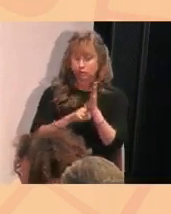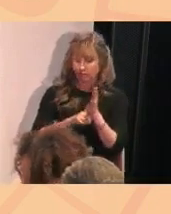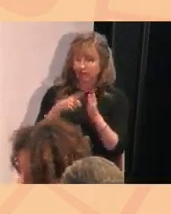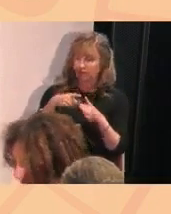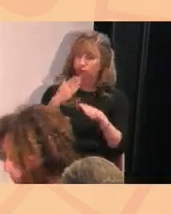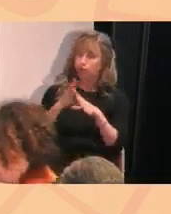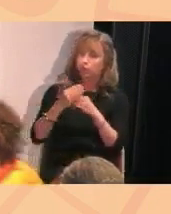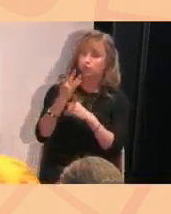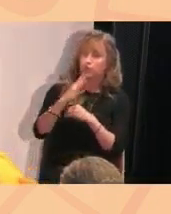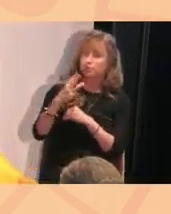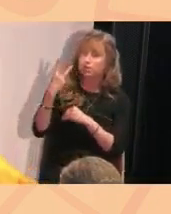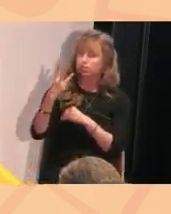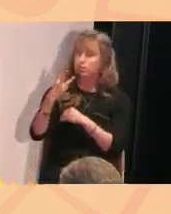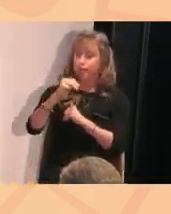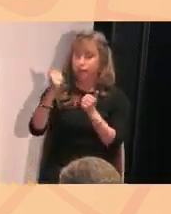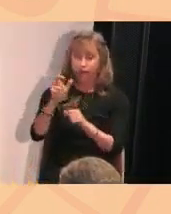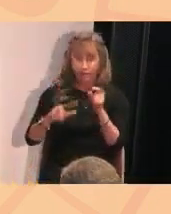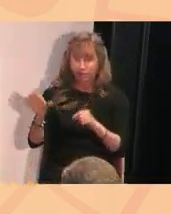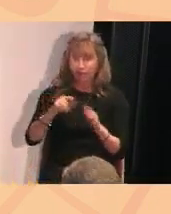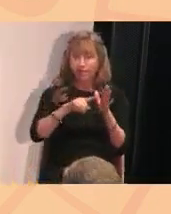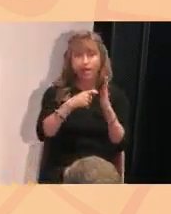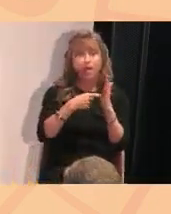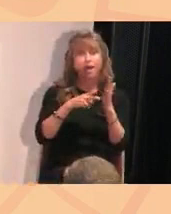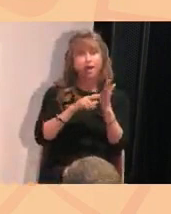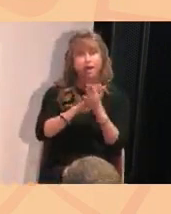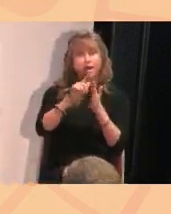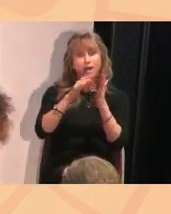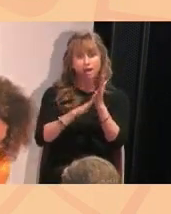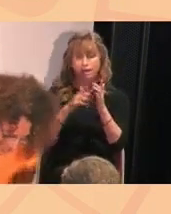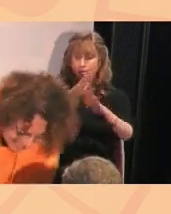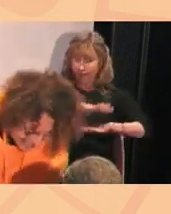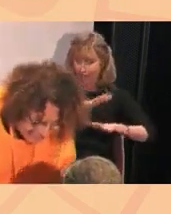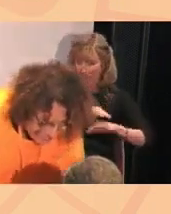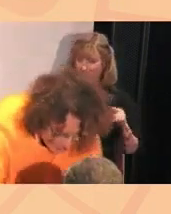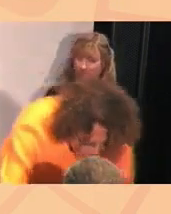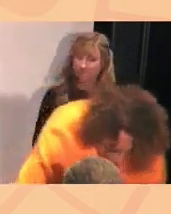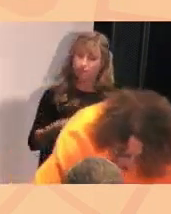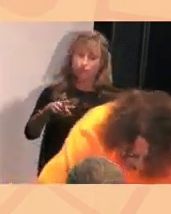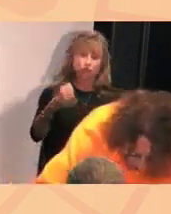Djon, if I can bring you in here. You conceived of the Aboriginal Memorial in 1988